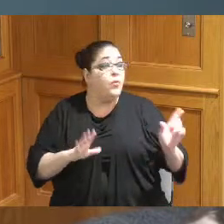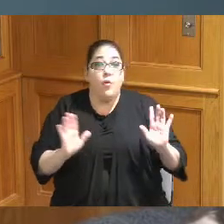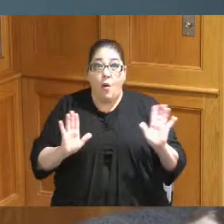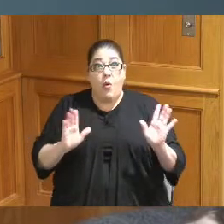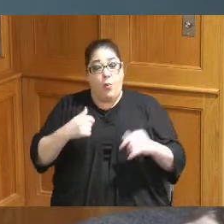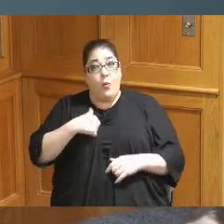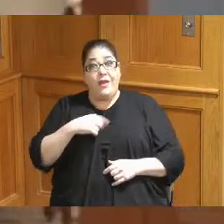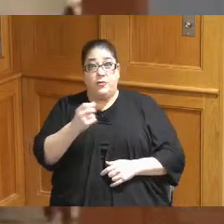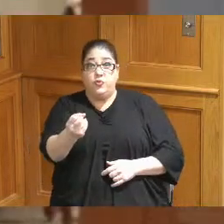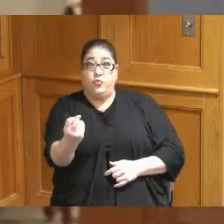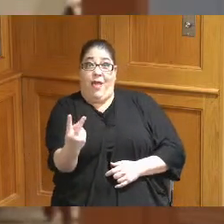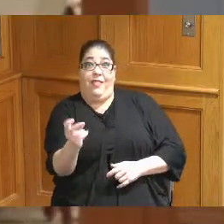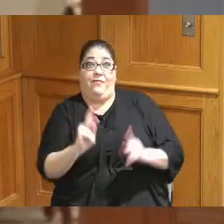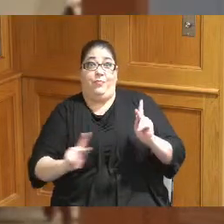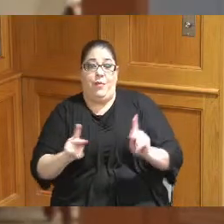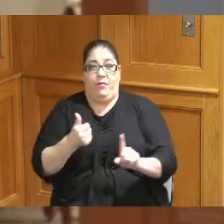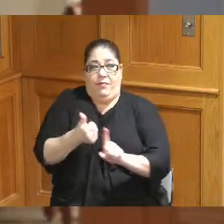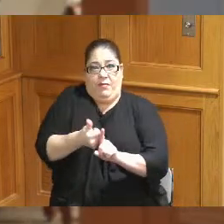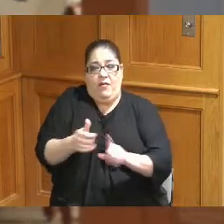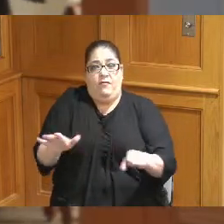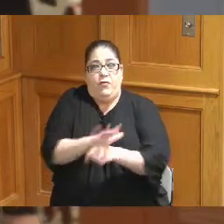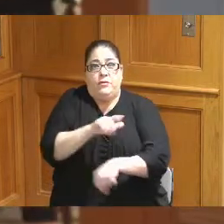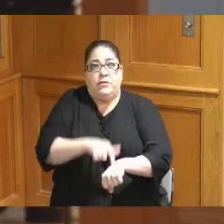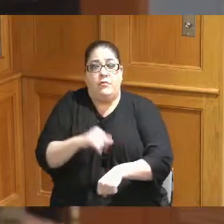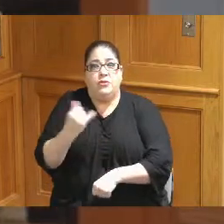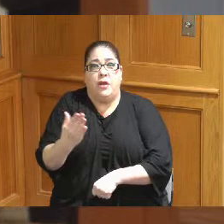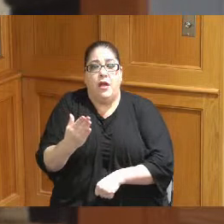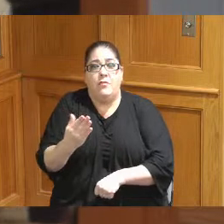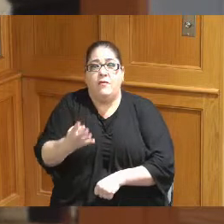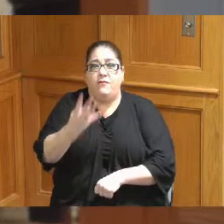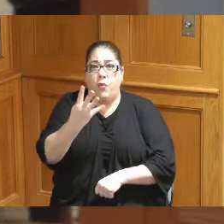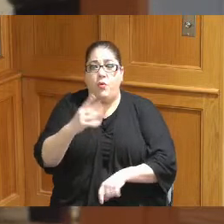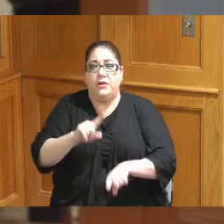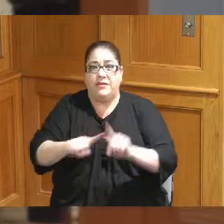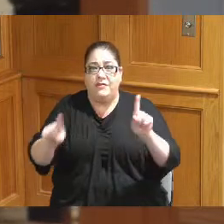12 people whose full-time job it is to be with four different organizations out doing